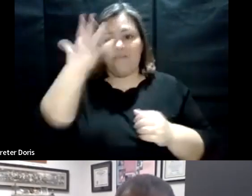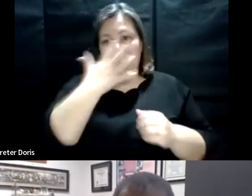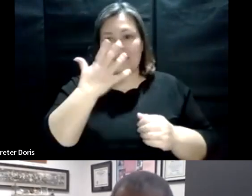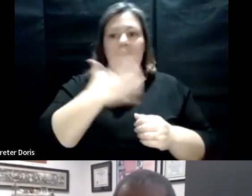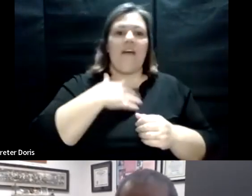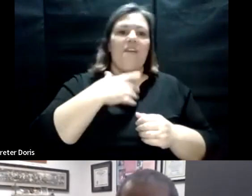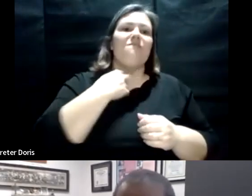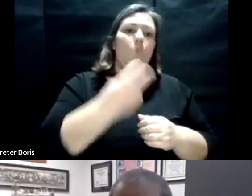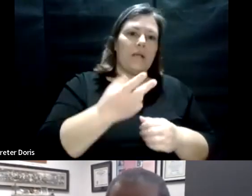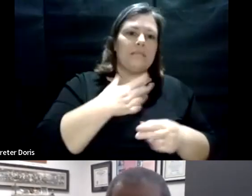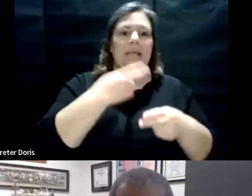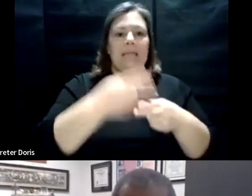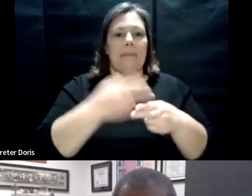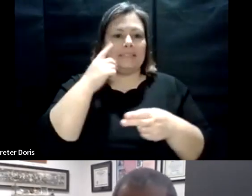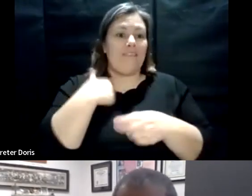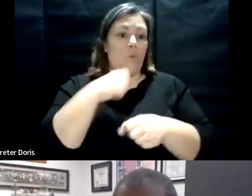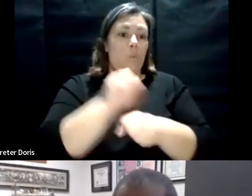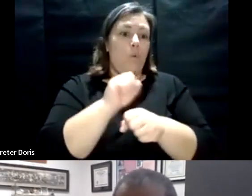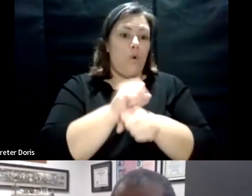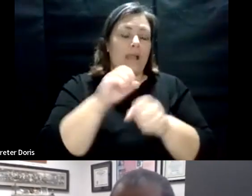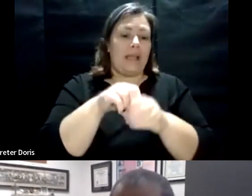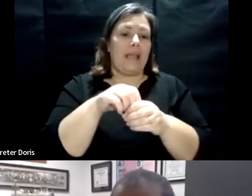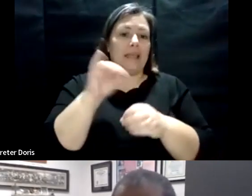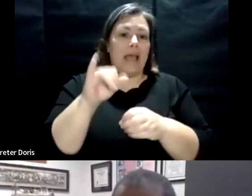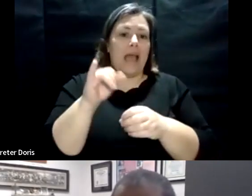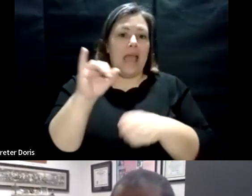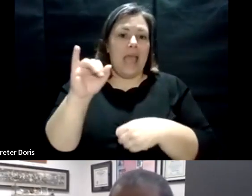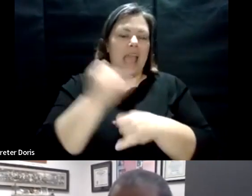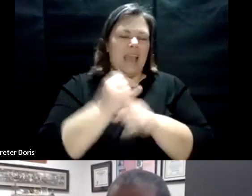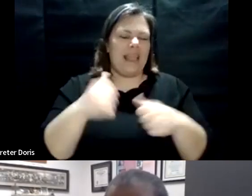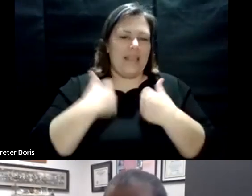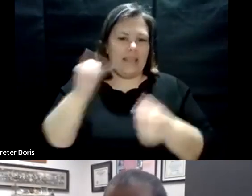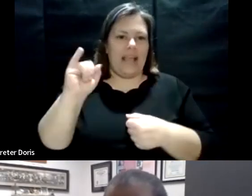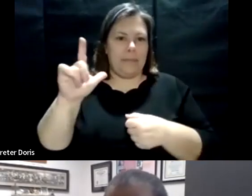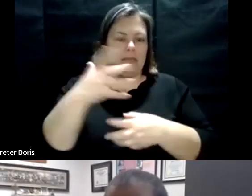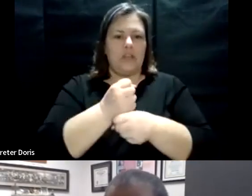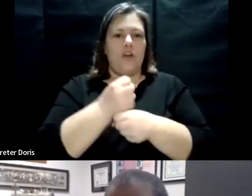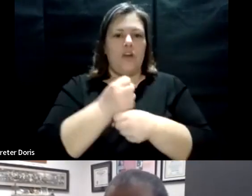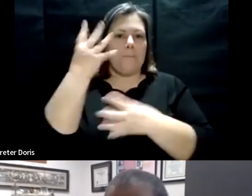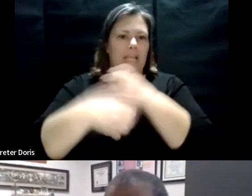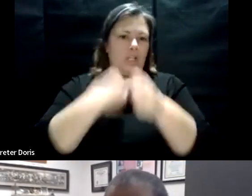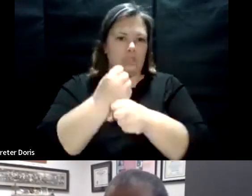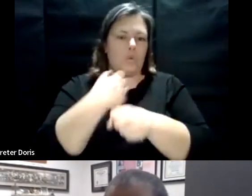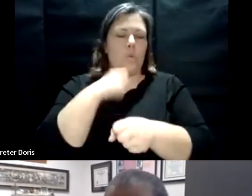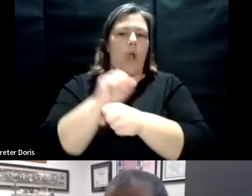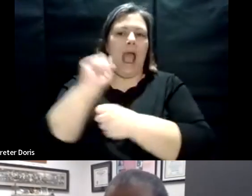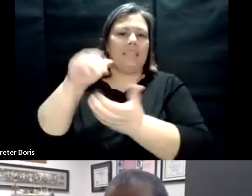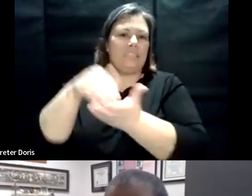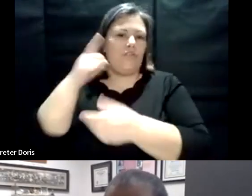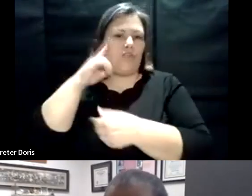Several you may recognize me or know my face, or my voice, or my name, just because I have worked in the independent living space for many, many years, working at a center for an independent living and various leadership roles.